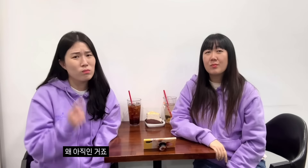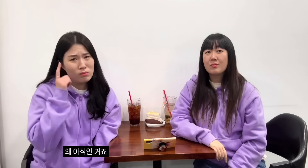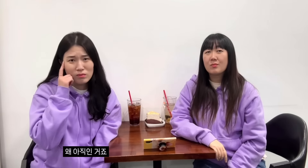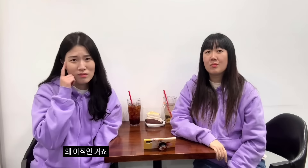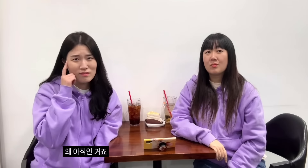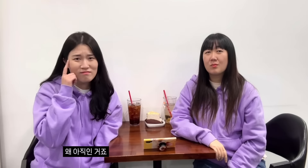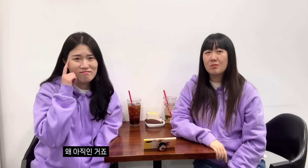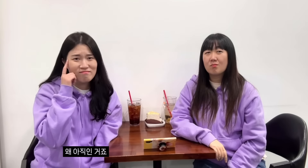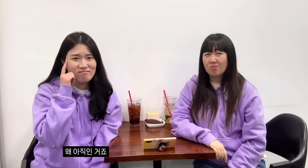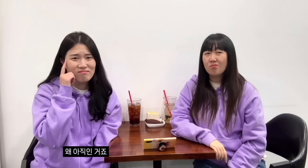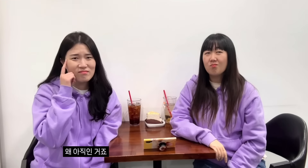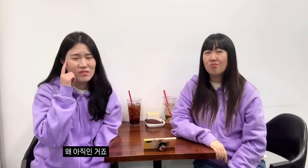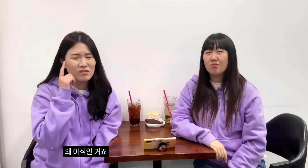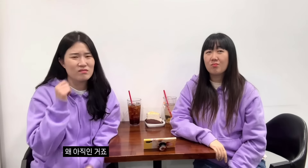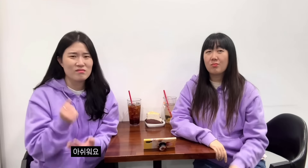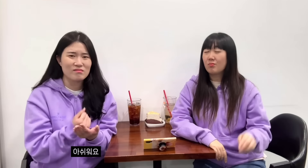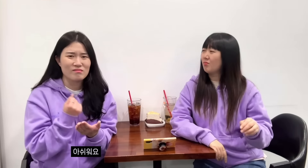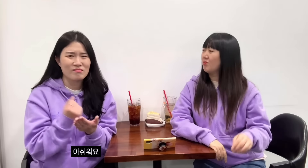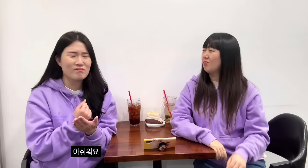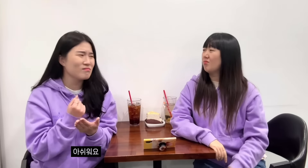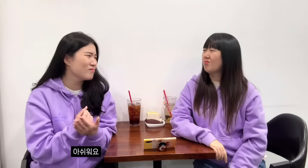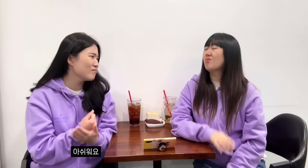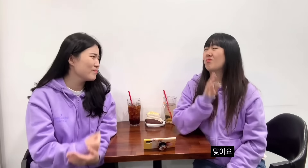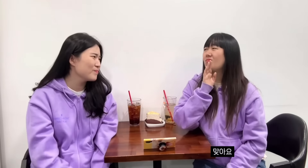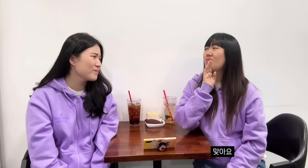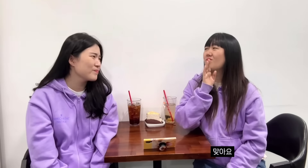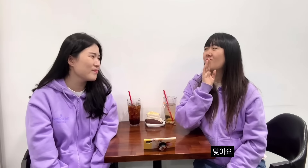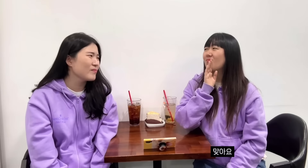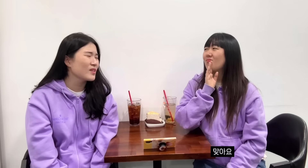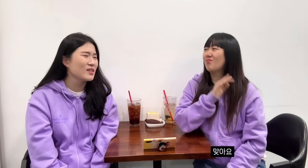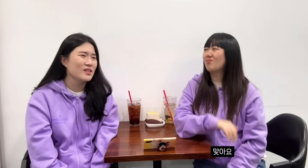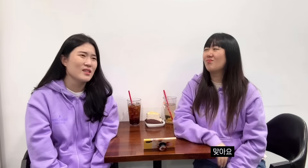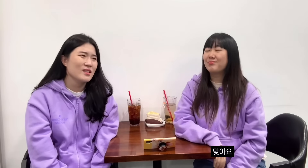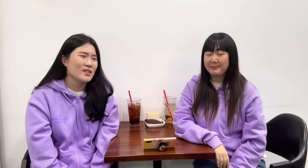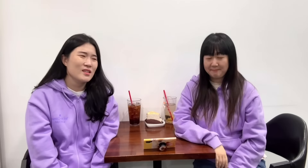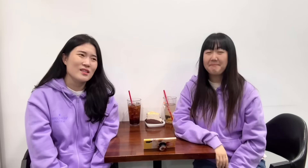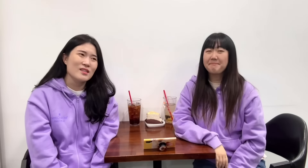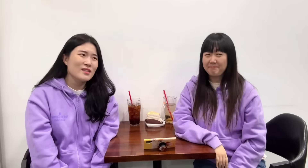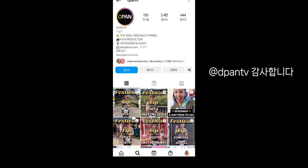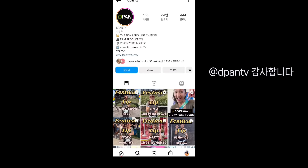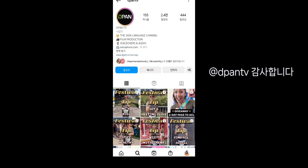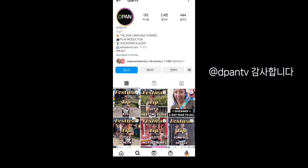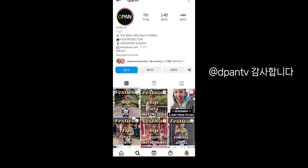That's right, why is it still there? I'm sorry